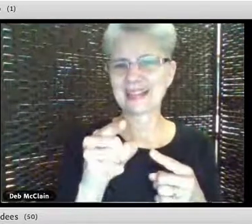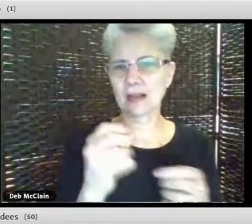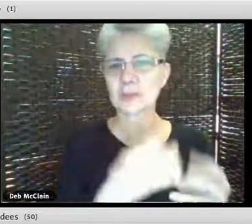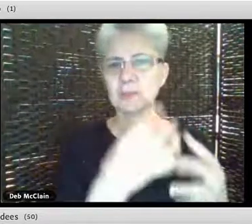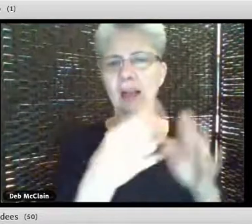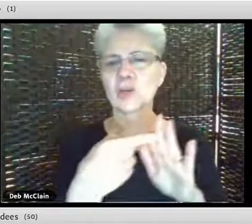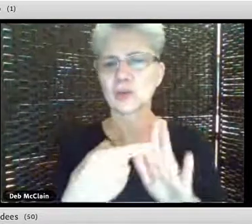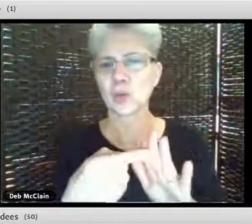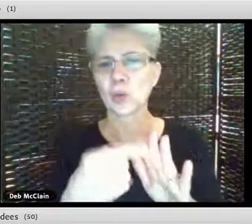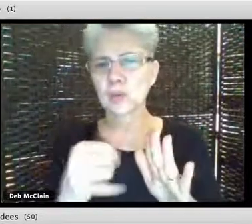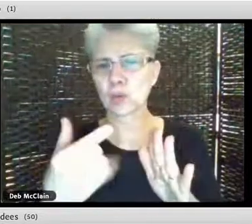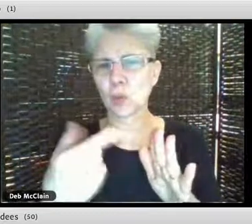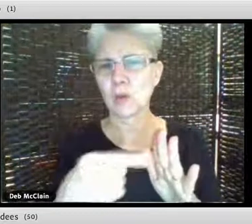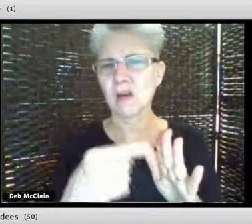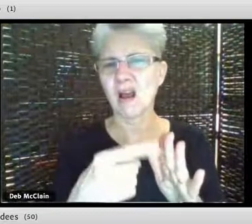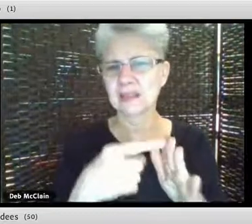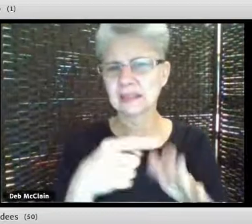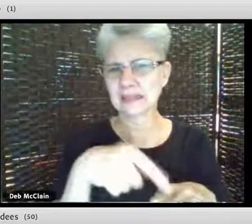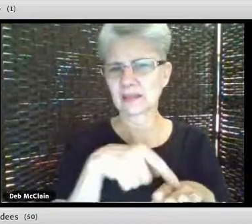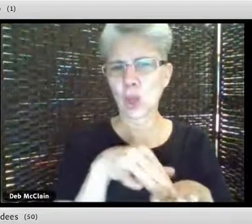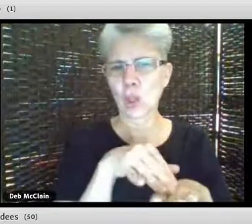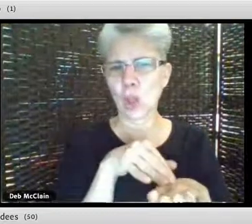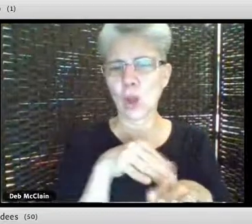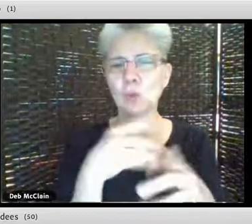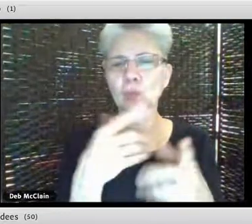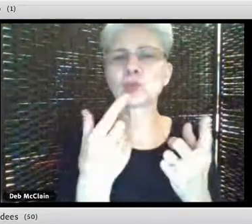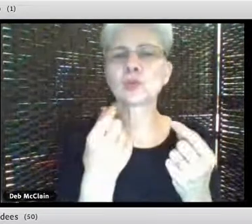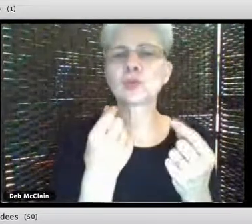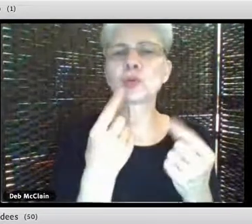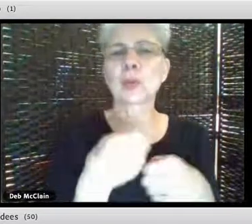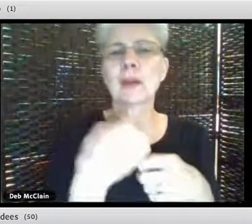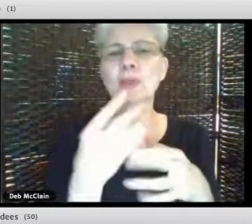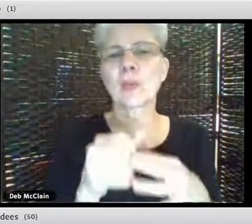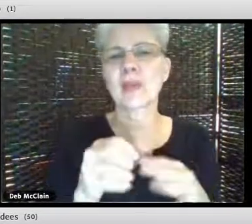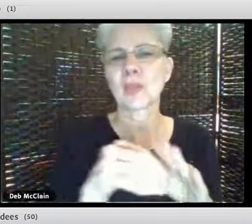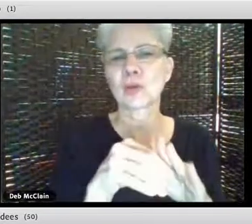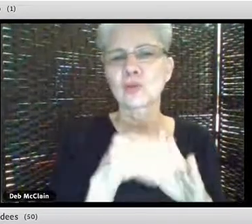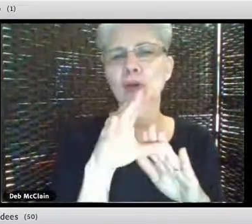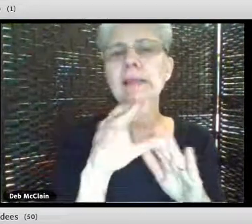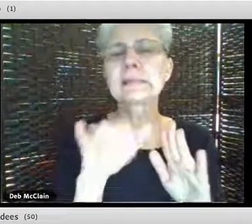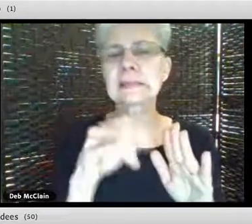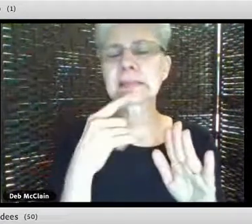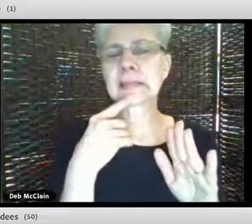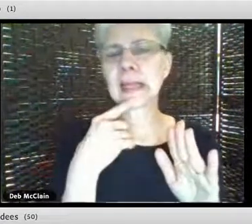I think what I'm going to do is I'm going to keep going, and as it comes back, I'll show it to you,